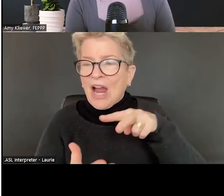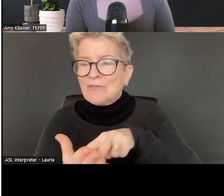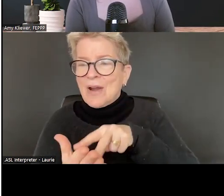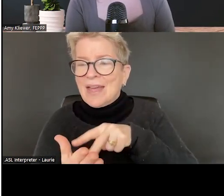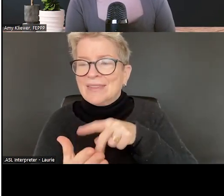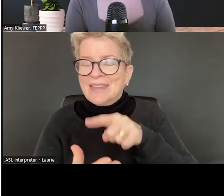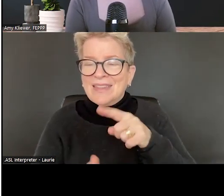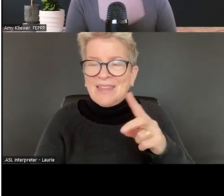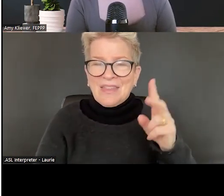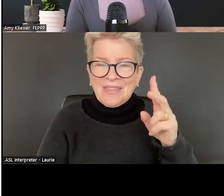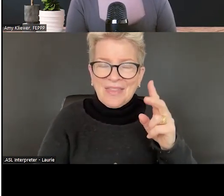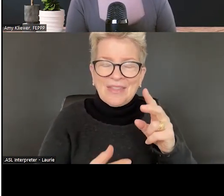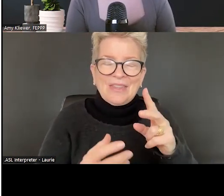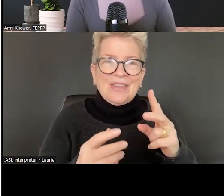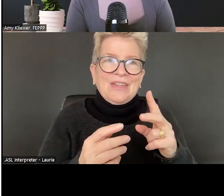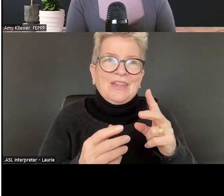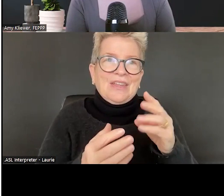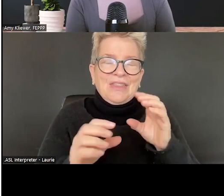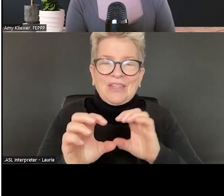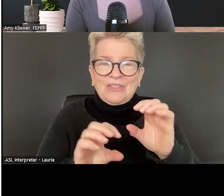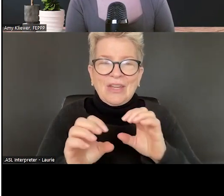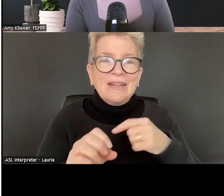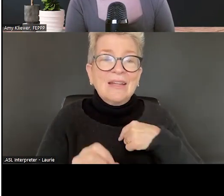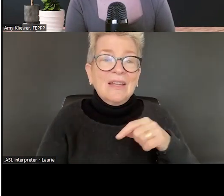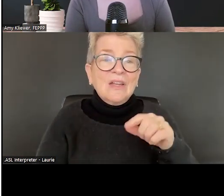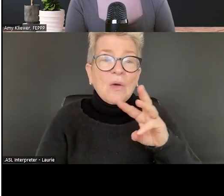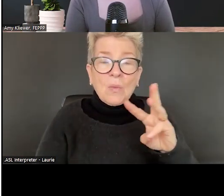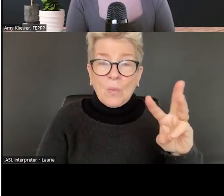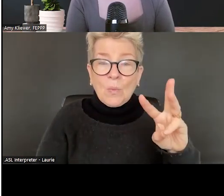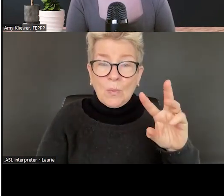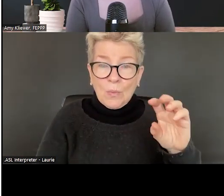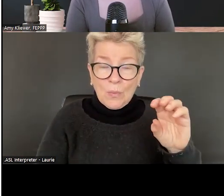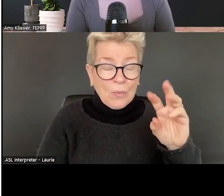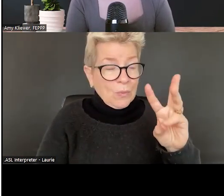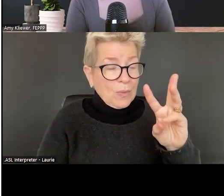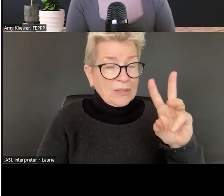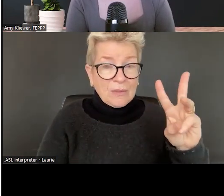Economics at Western Washington University and is a pillar in the national economic education